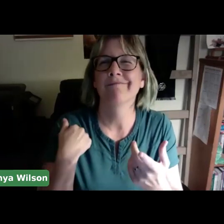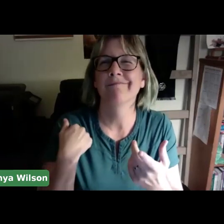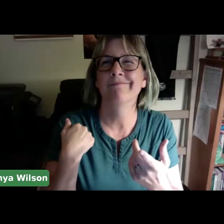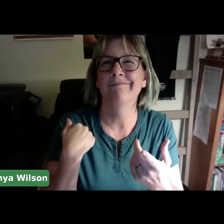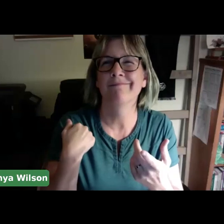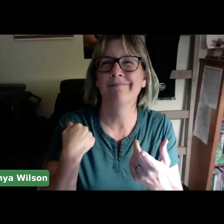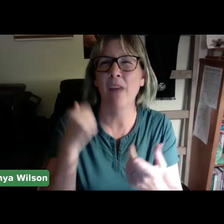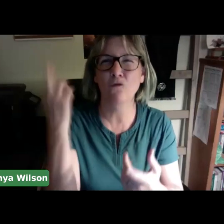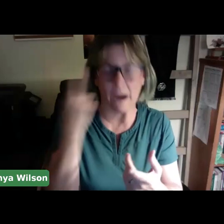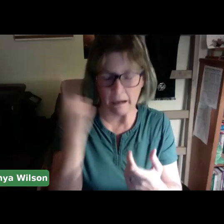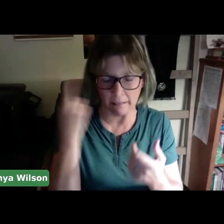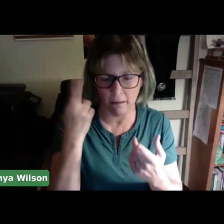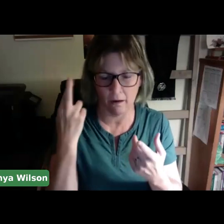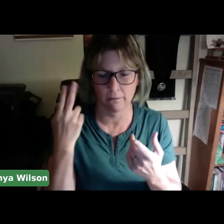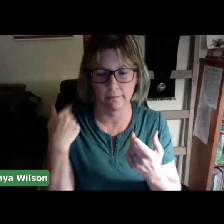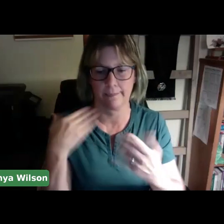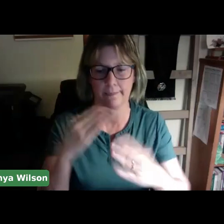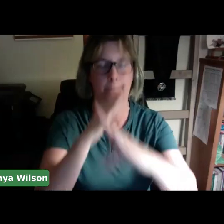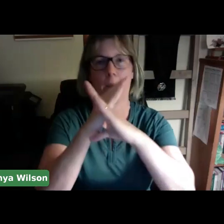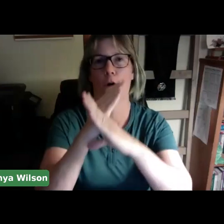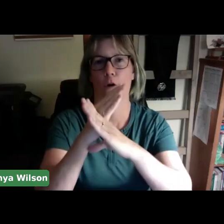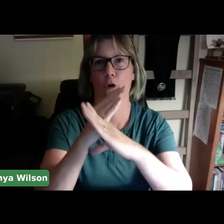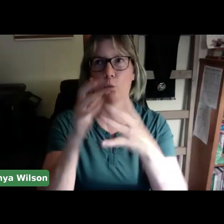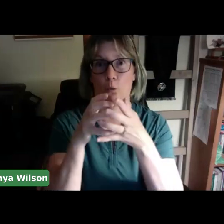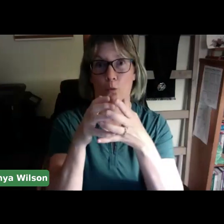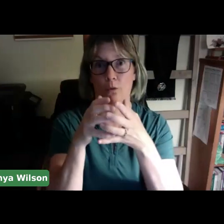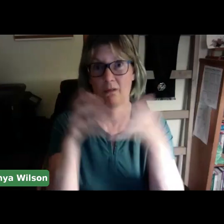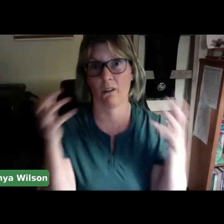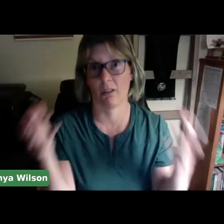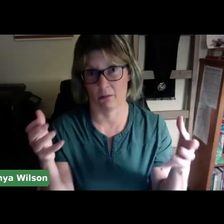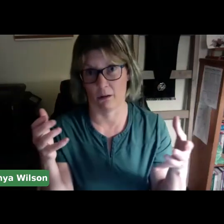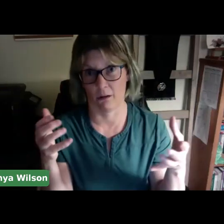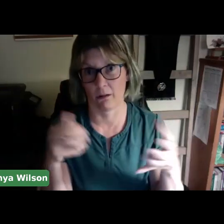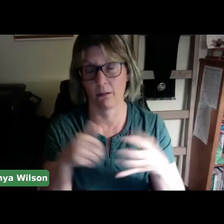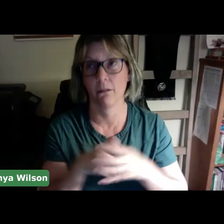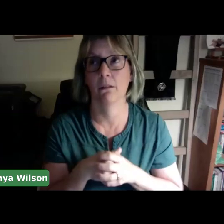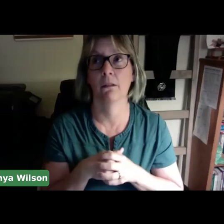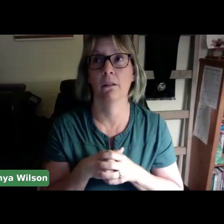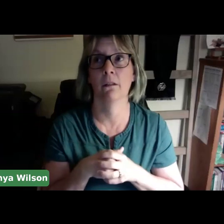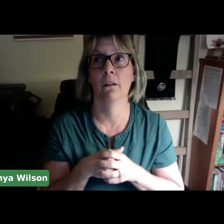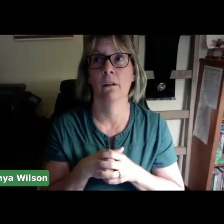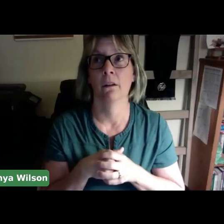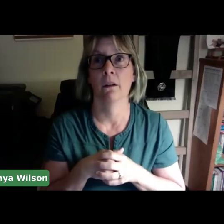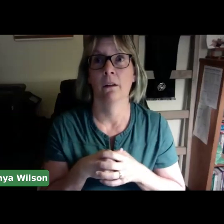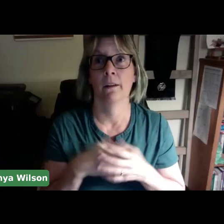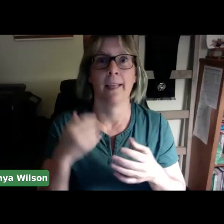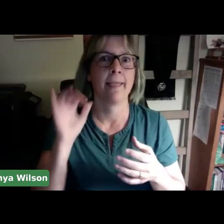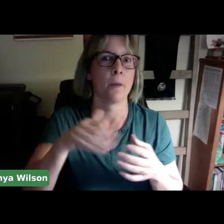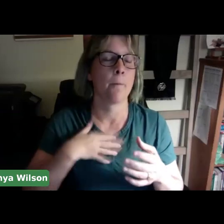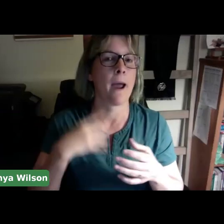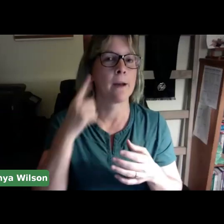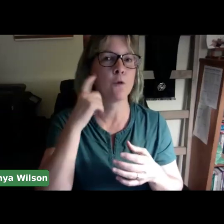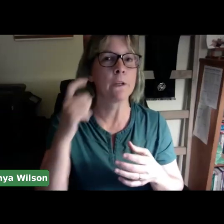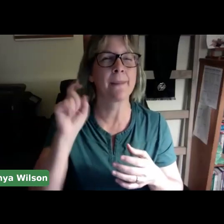Really? I came to realize that the Barriers were too great.